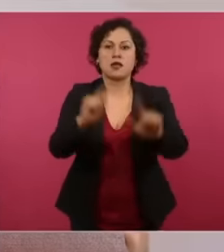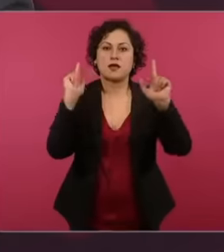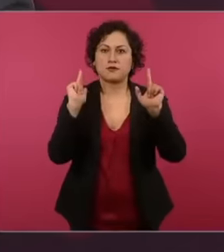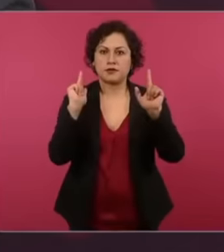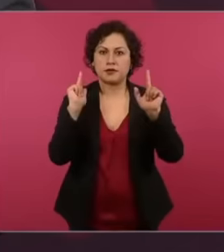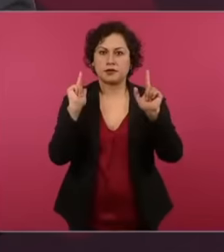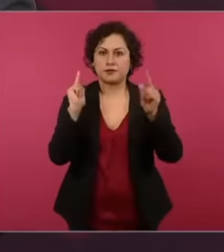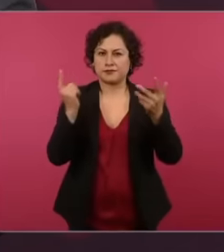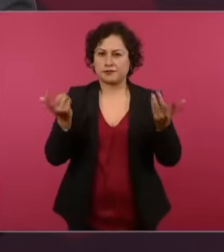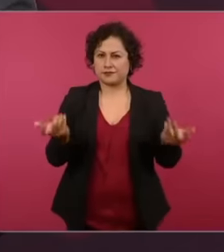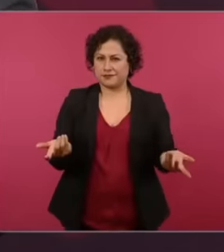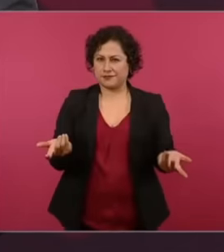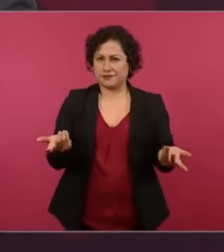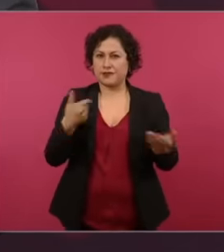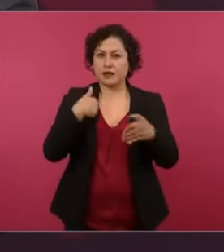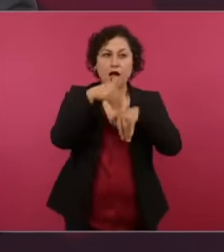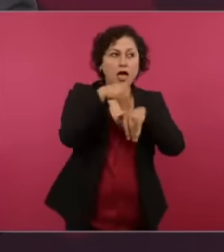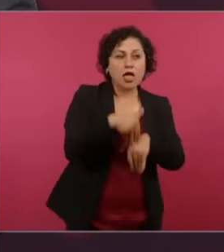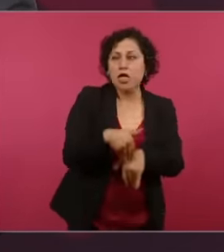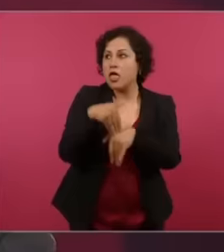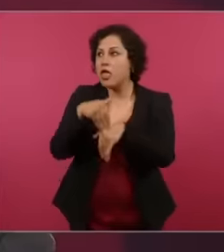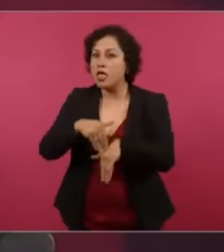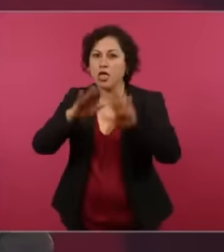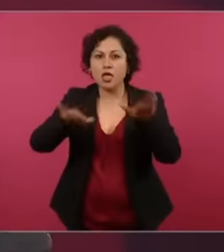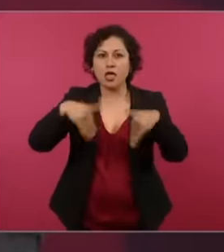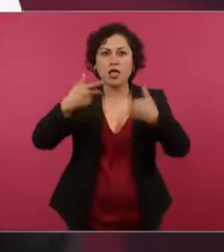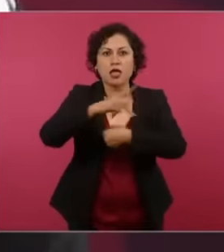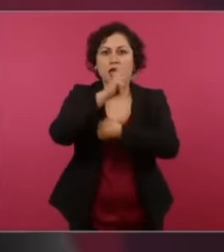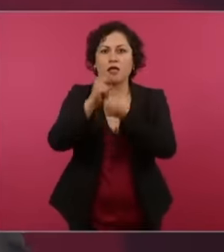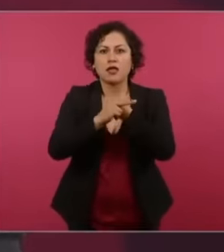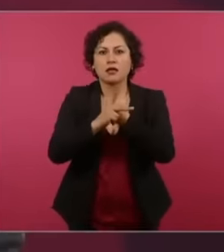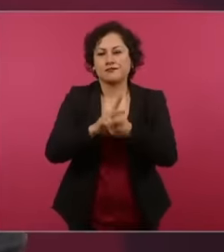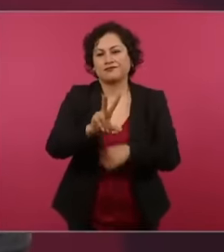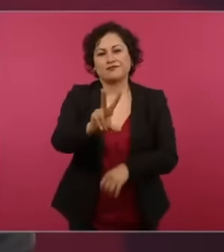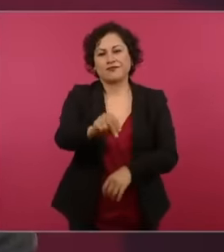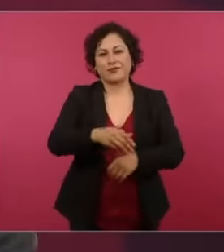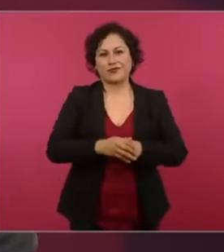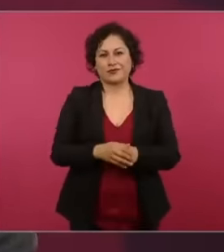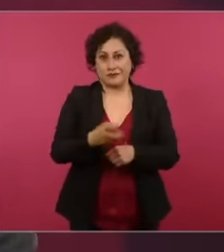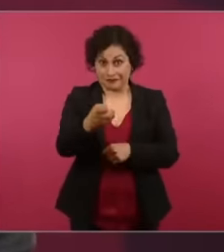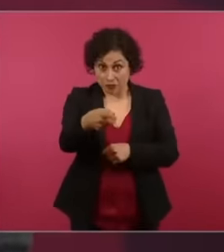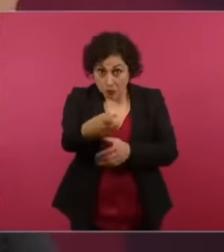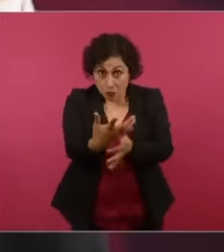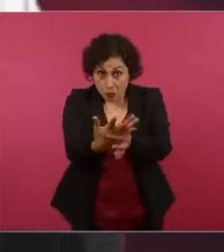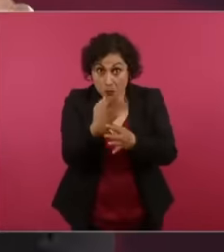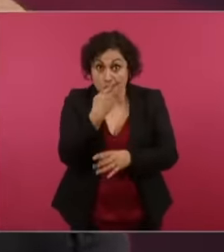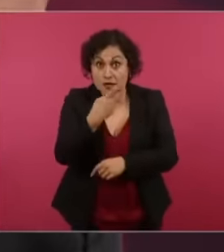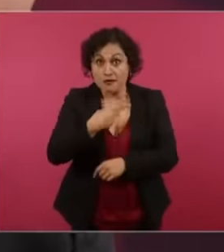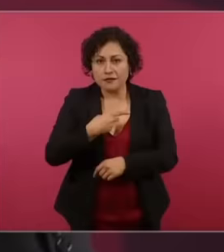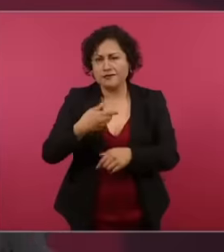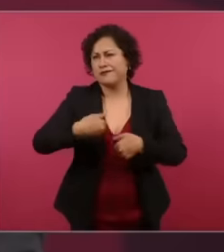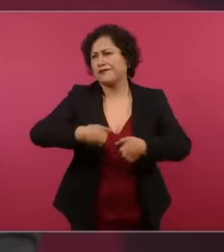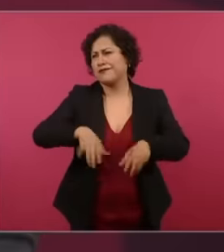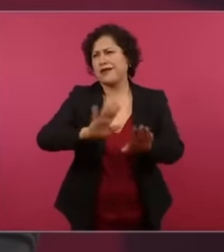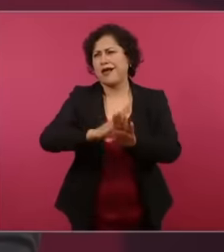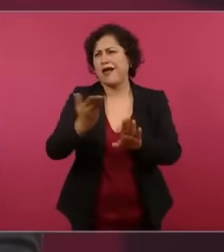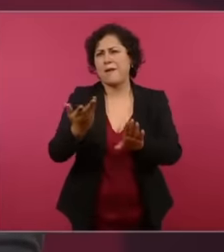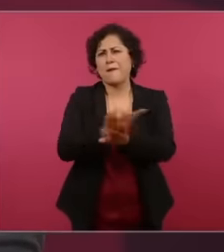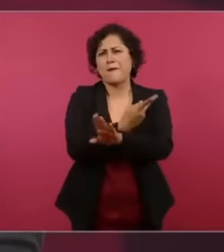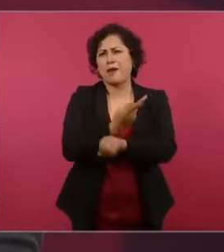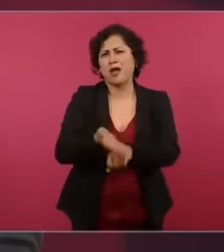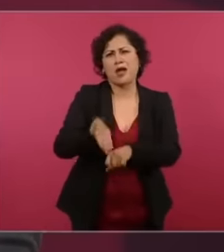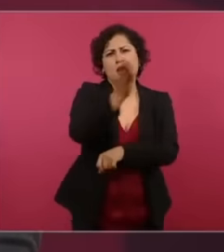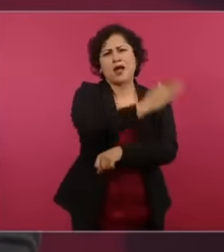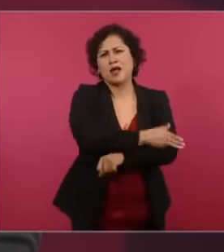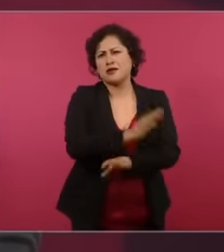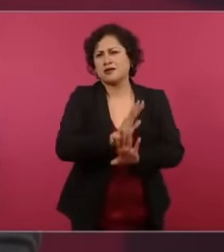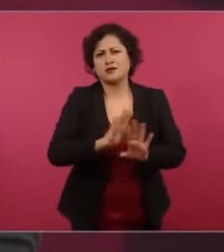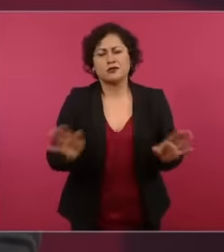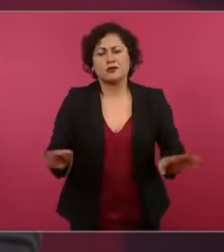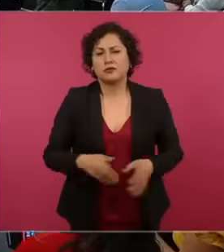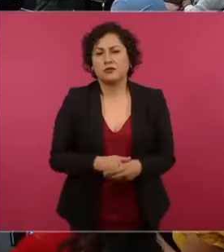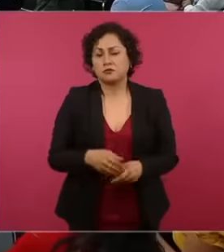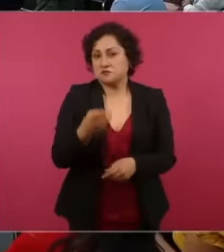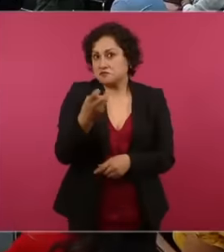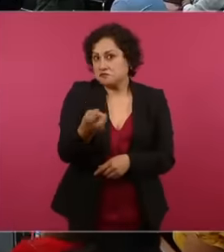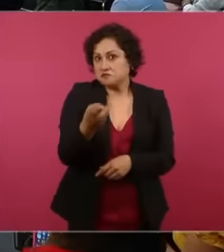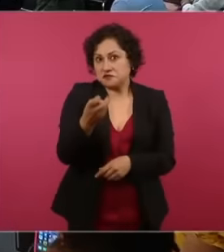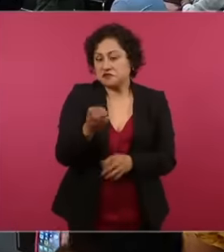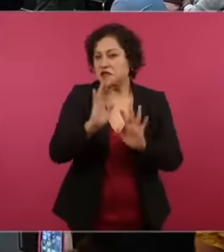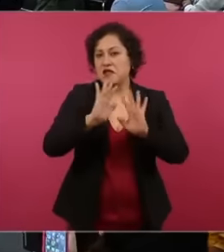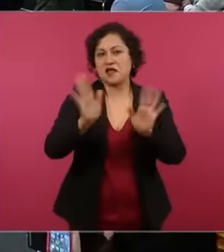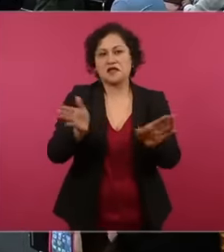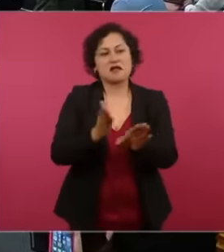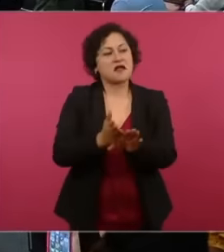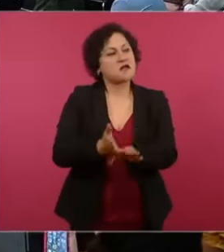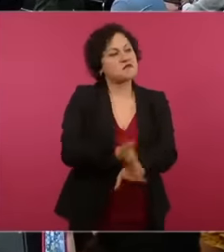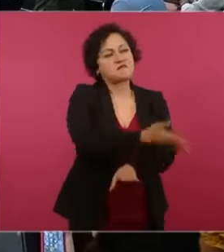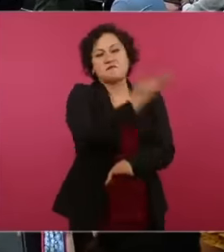in any way foreign government That has already happened that is also what has gone and not I hope it